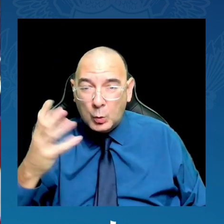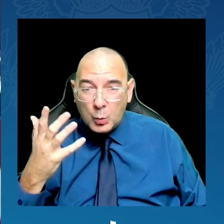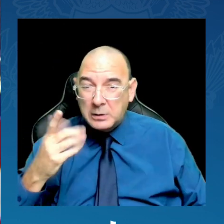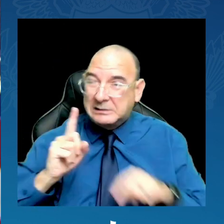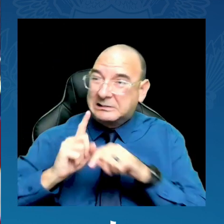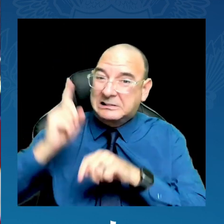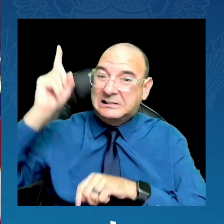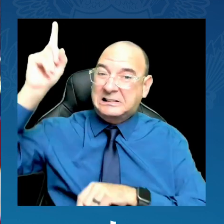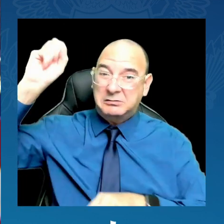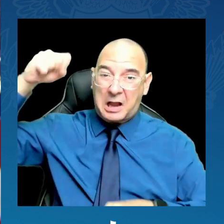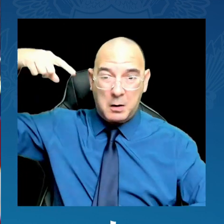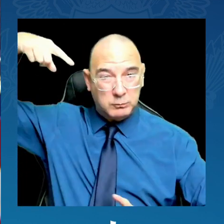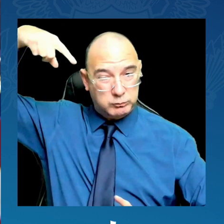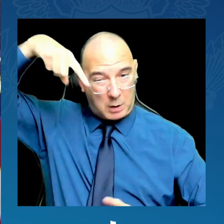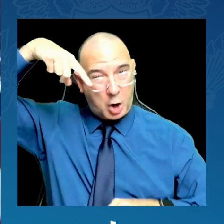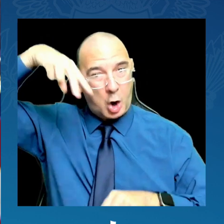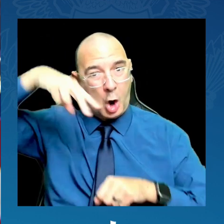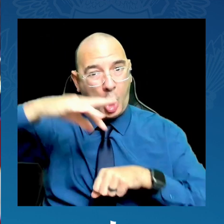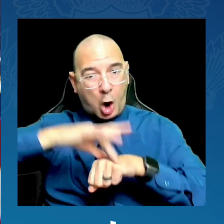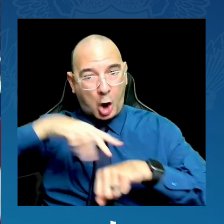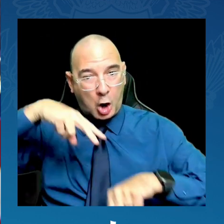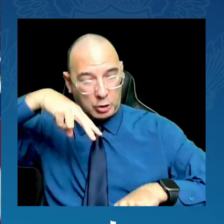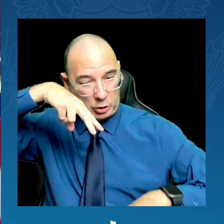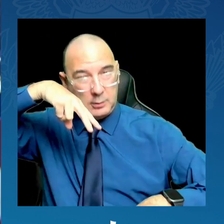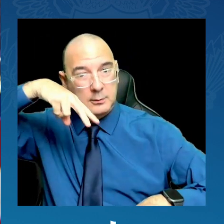And we have built a telescope powerful